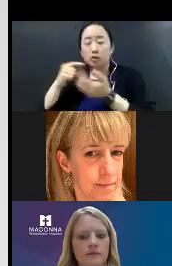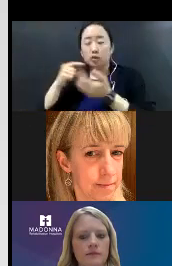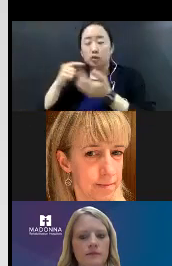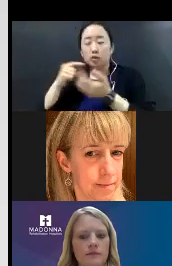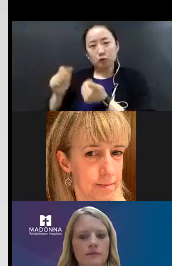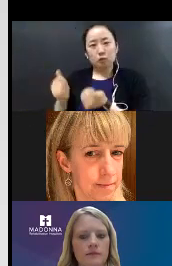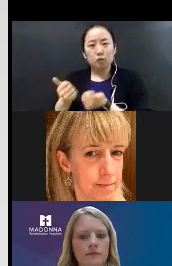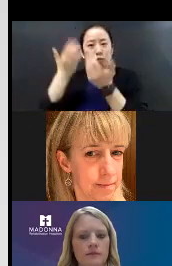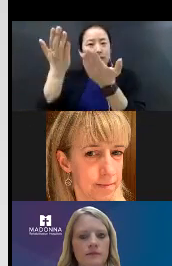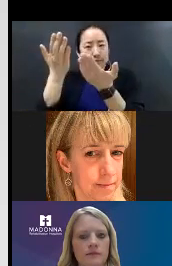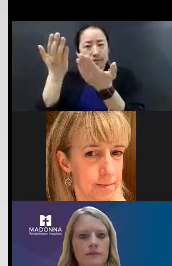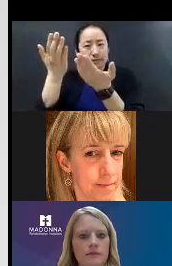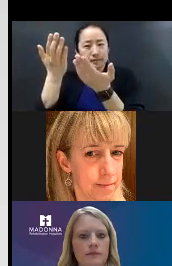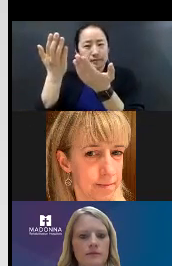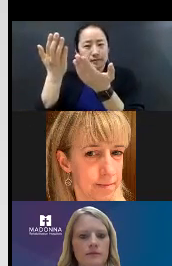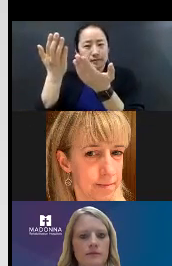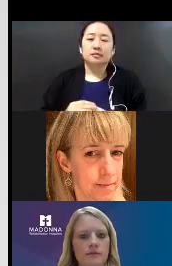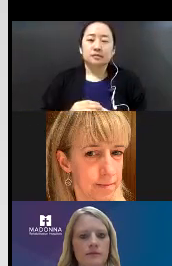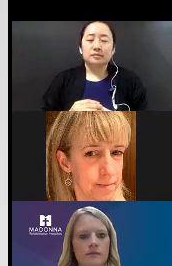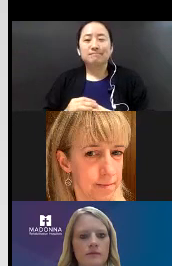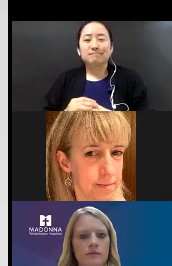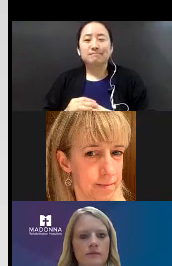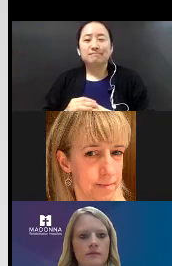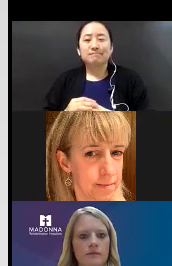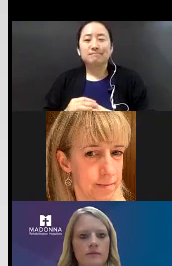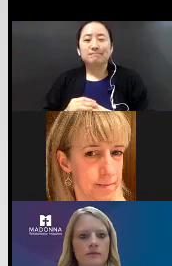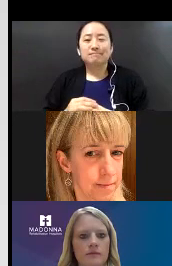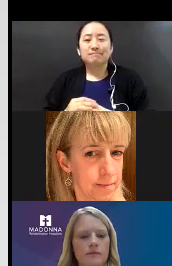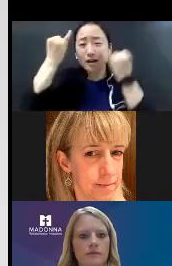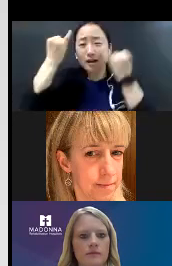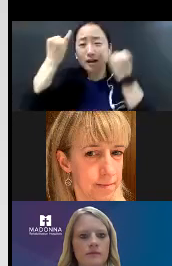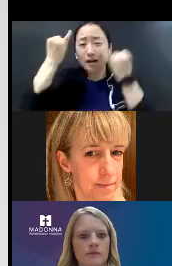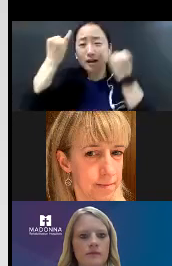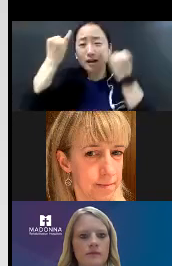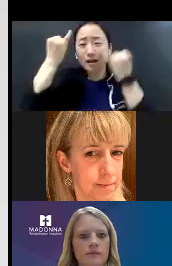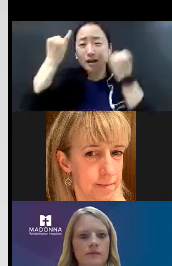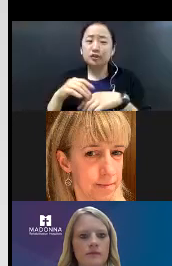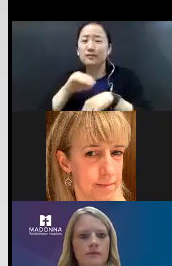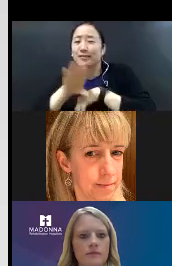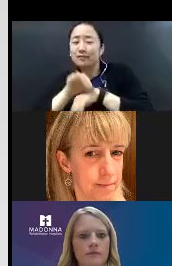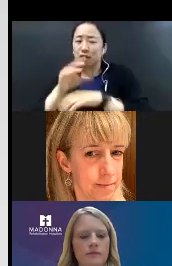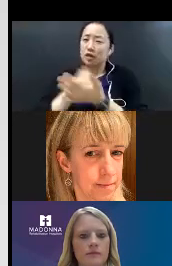PROVIDE TO THEM AS IDEAS AND SUGGESTIONS TO HELP THEM MAKE THEIR HOUSE MORE ACCESSIBLE AND SAFE.